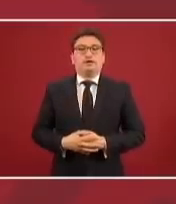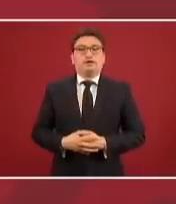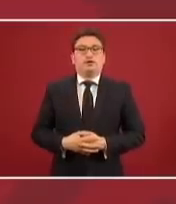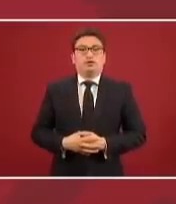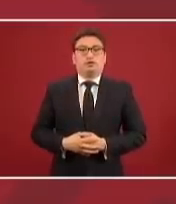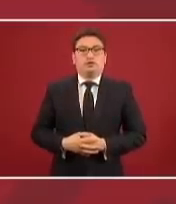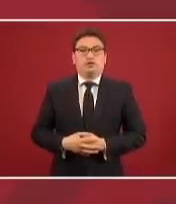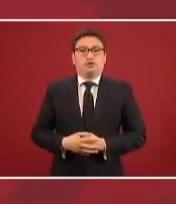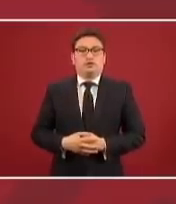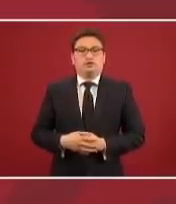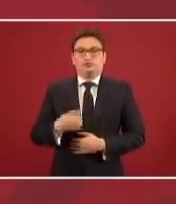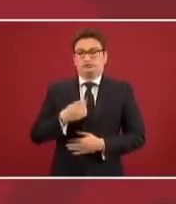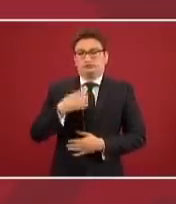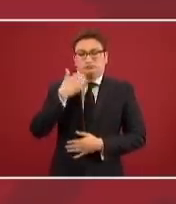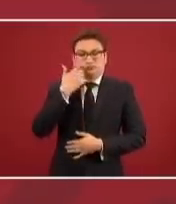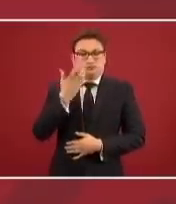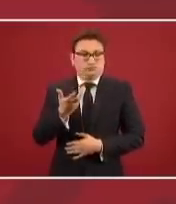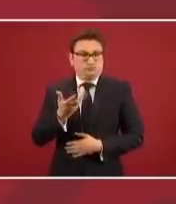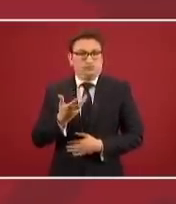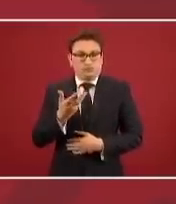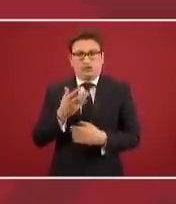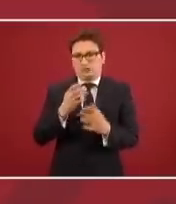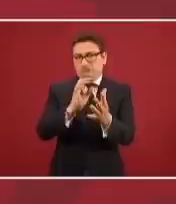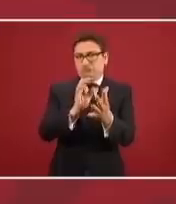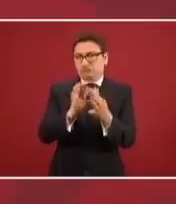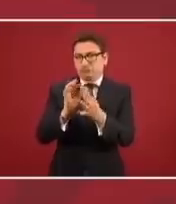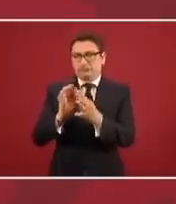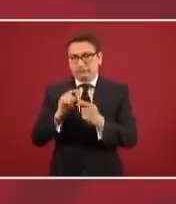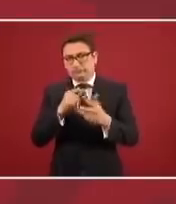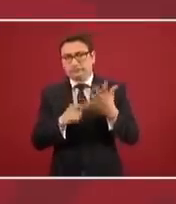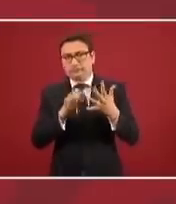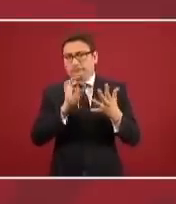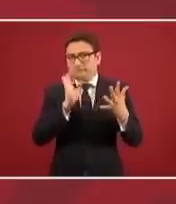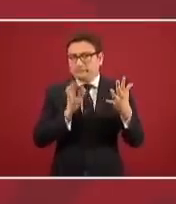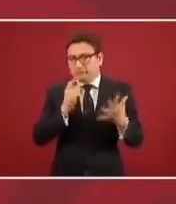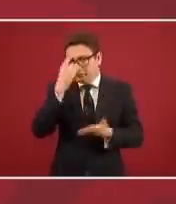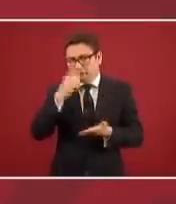perceive as little open to dialogue and